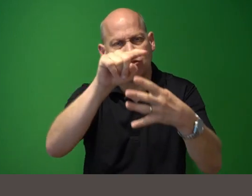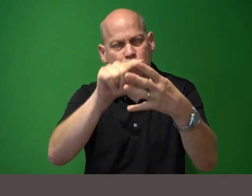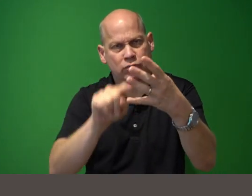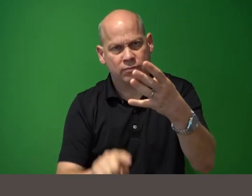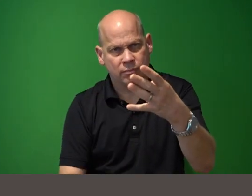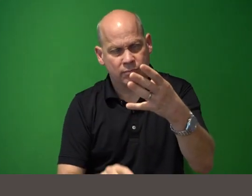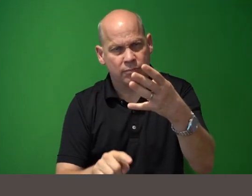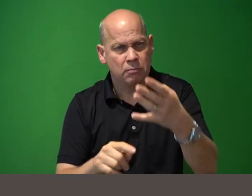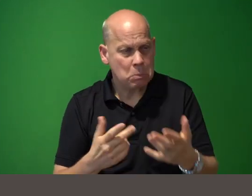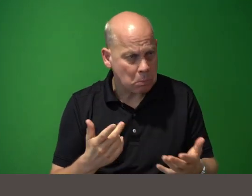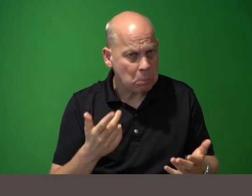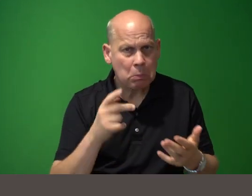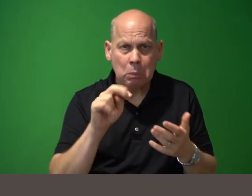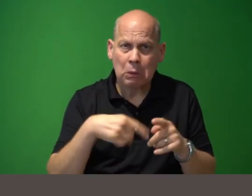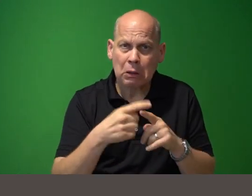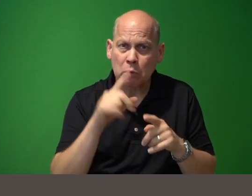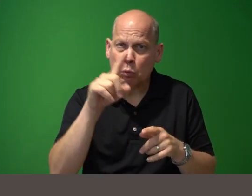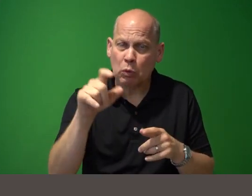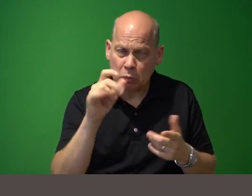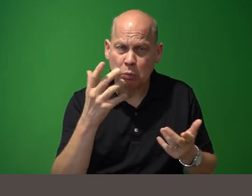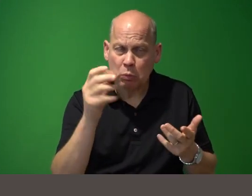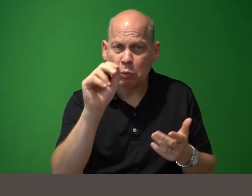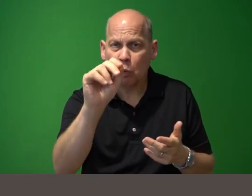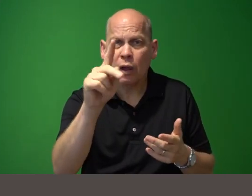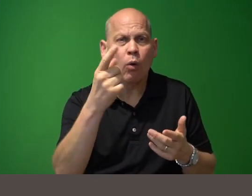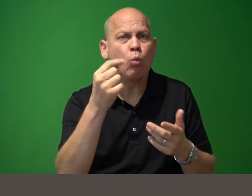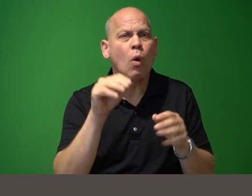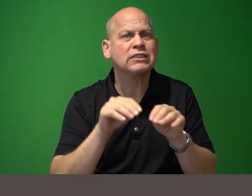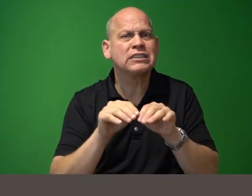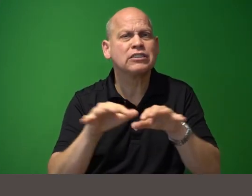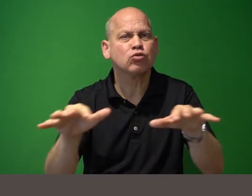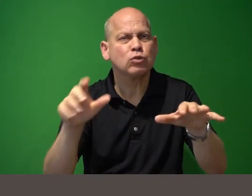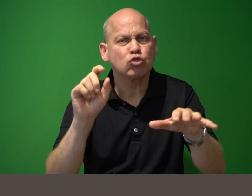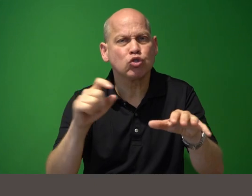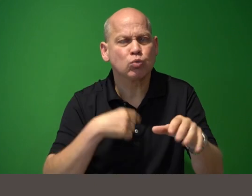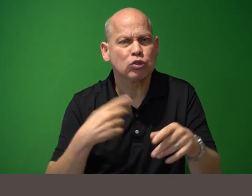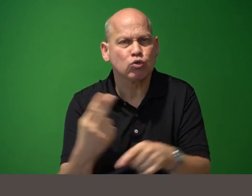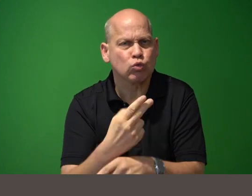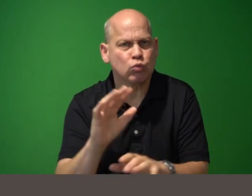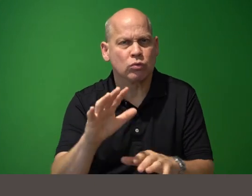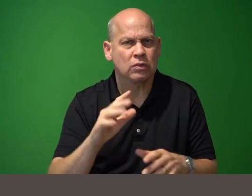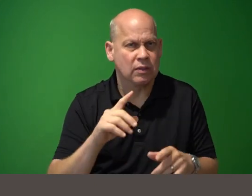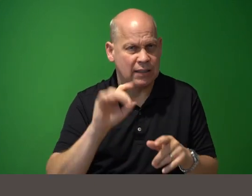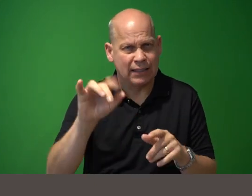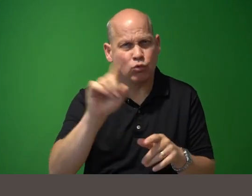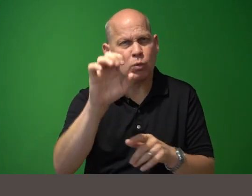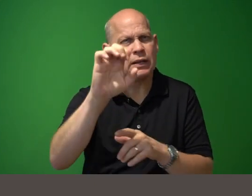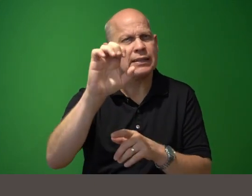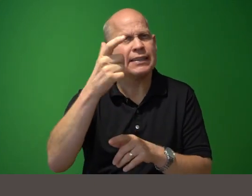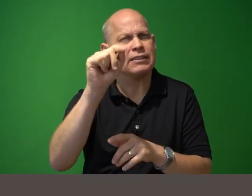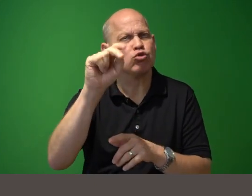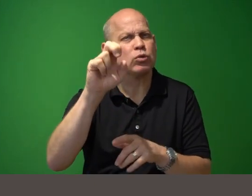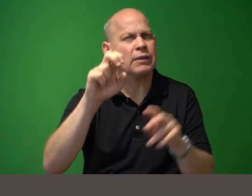Then the question is like, okay, but what distribution should we fit? Well, this is where extreme value theory comes in.